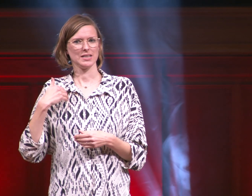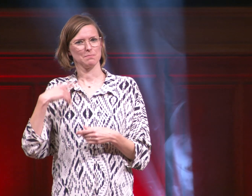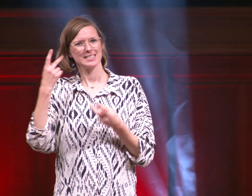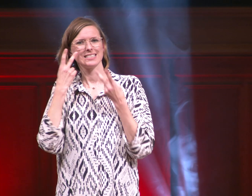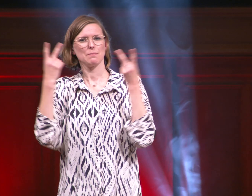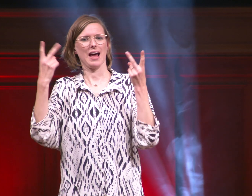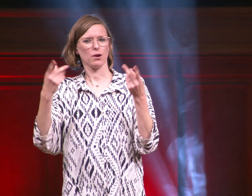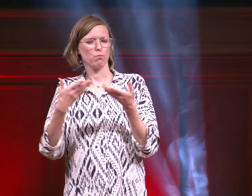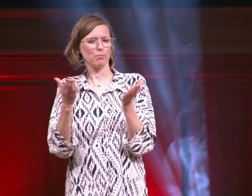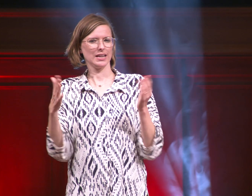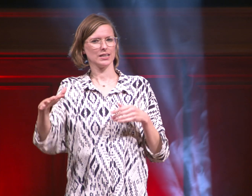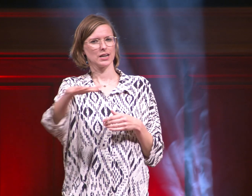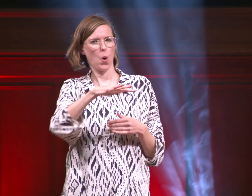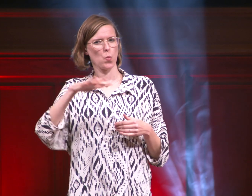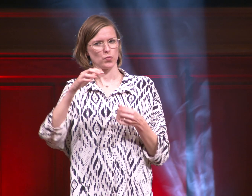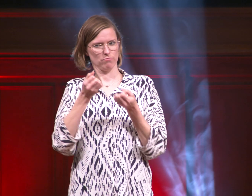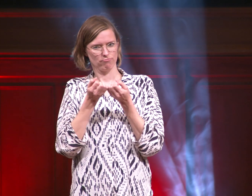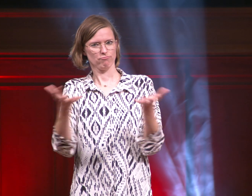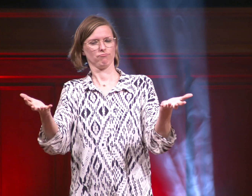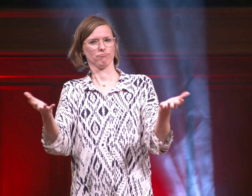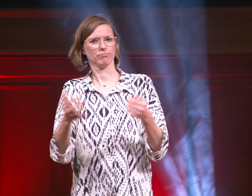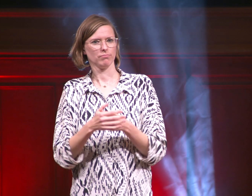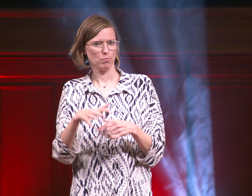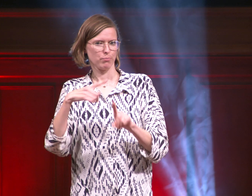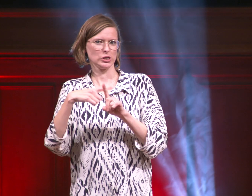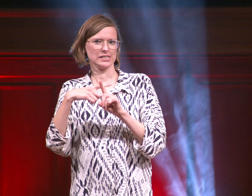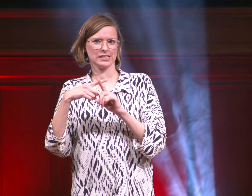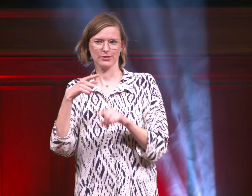And that is a way to make deaf people more visible in society.